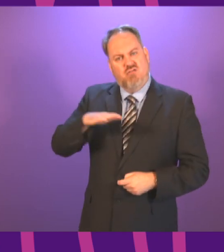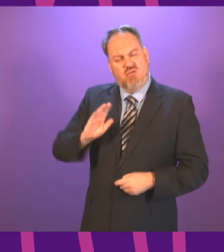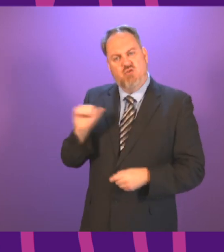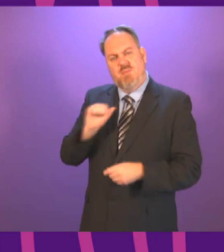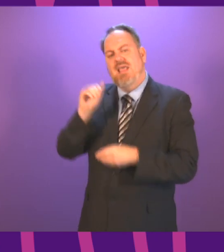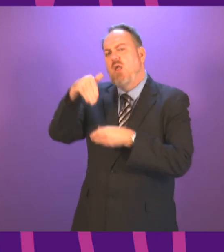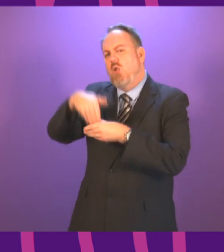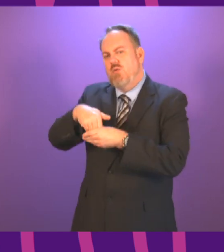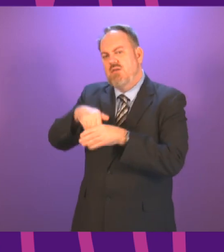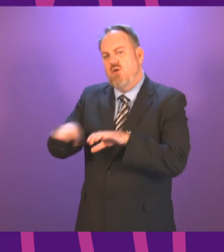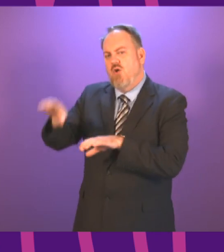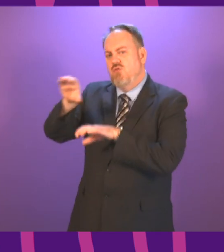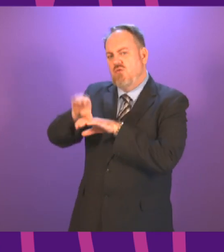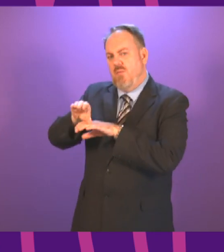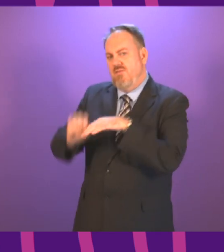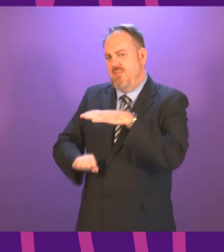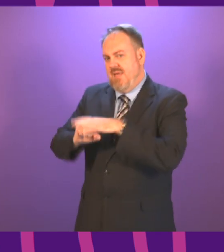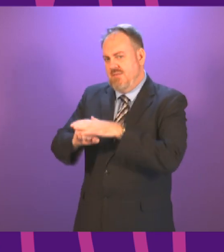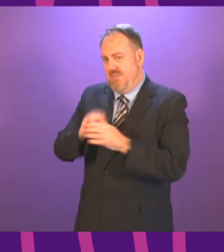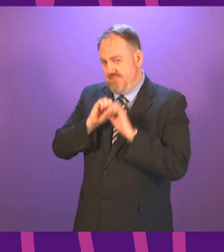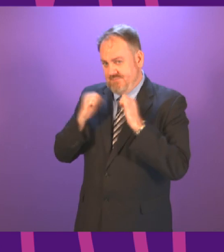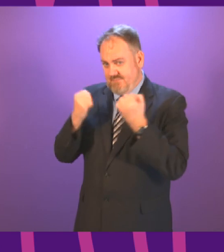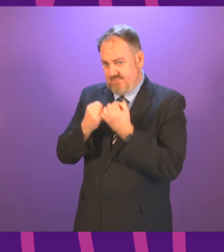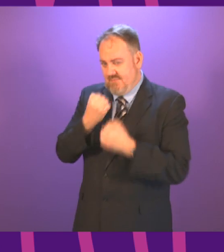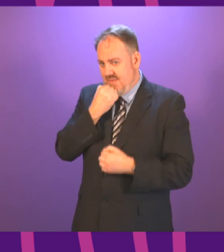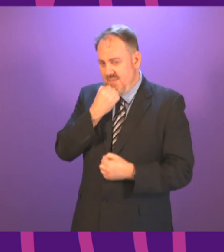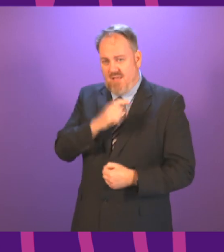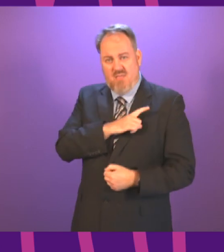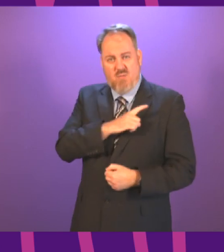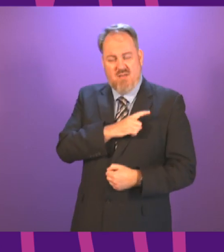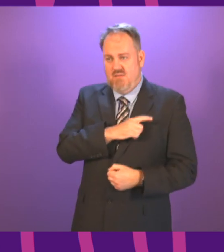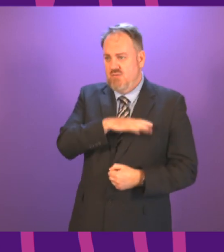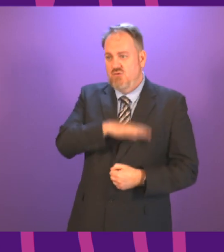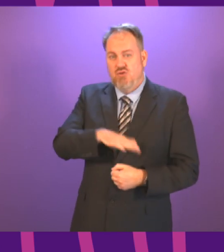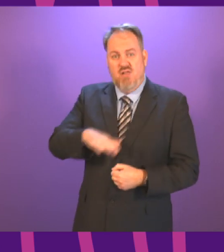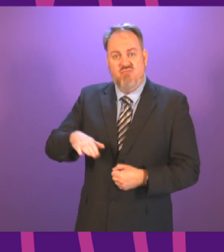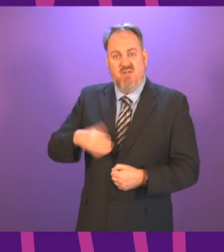be included in the limits at the different protection levels. Otherwise, children from